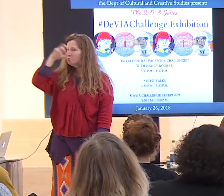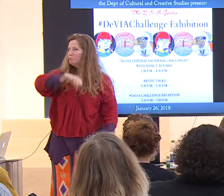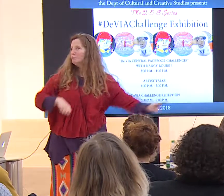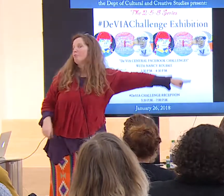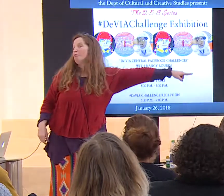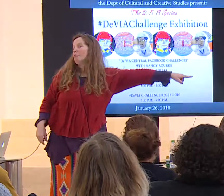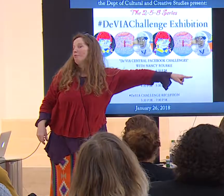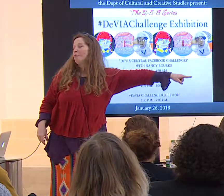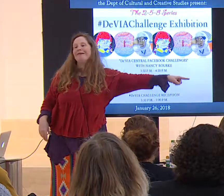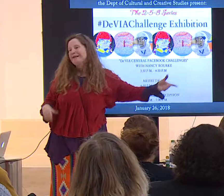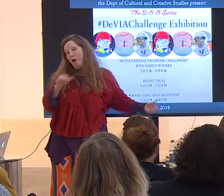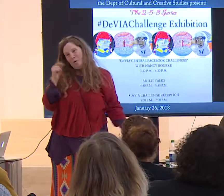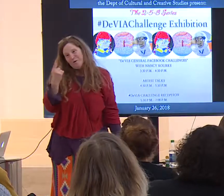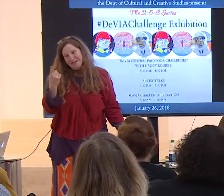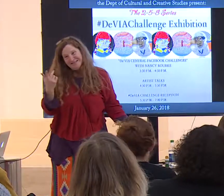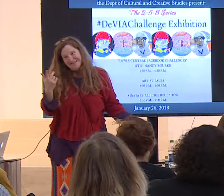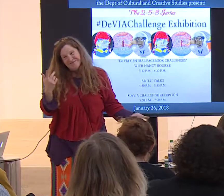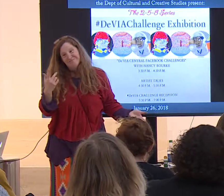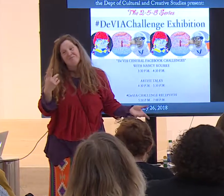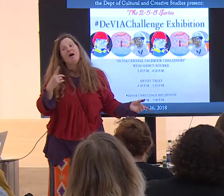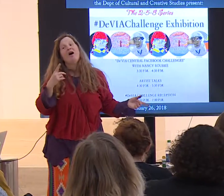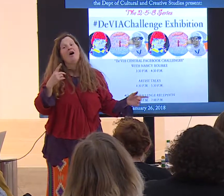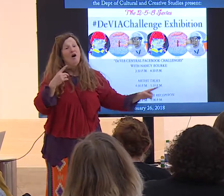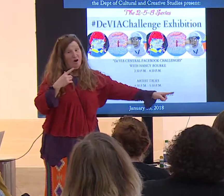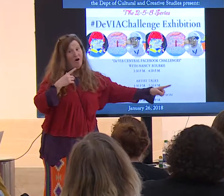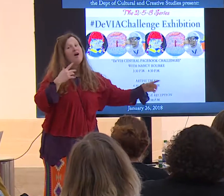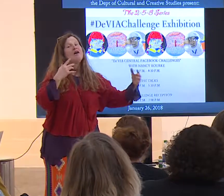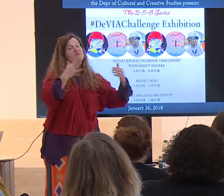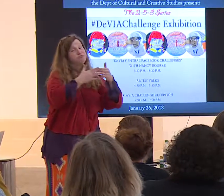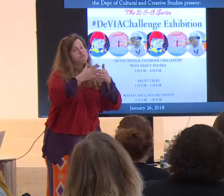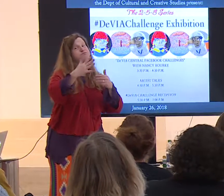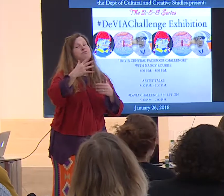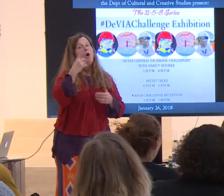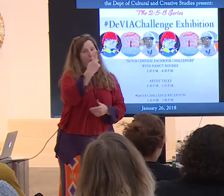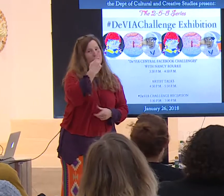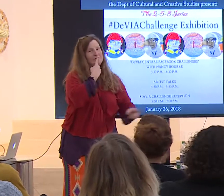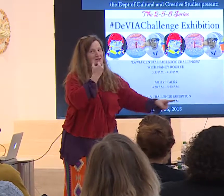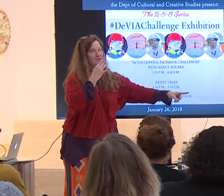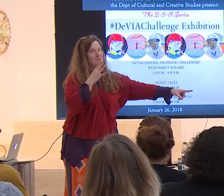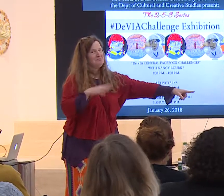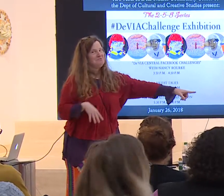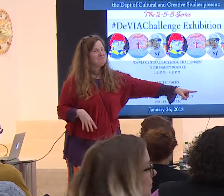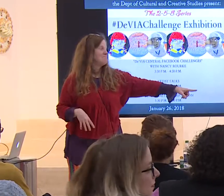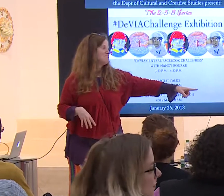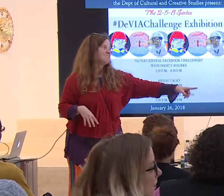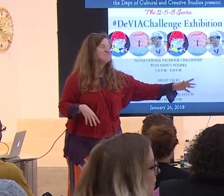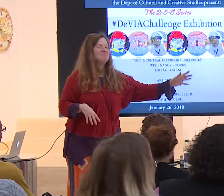If other artists use those primary colors, sometimes other people assume that that's a Nancy Rourke piece,